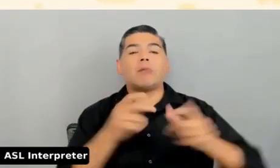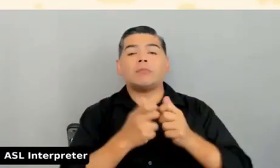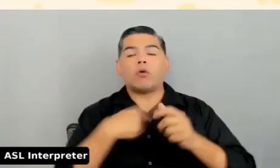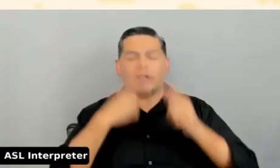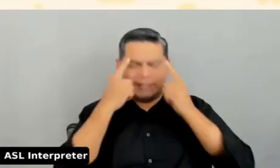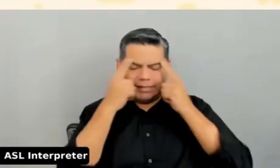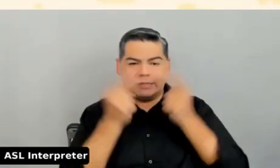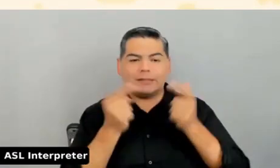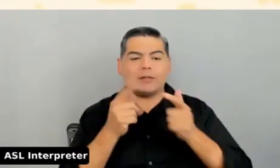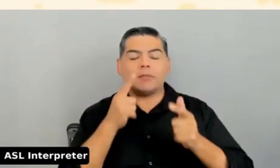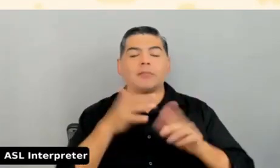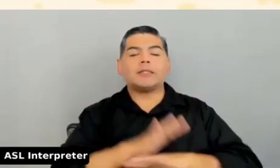Do not animate things.